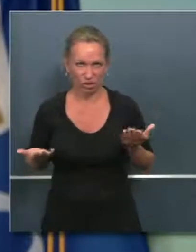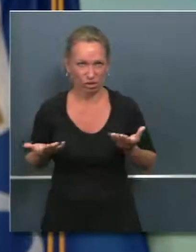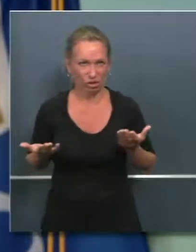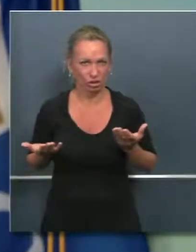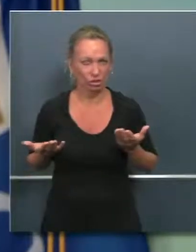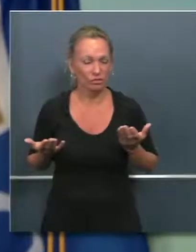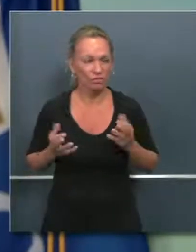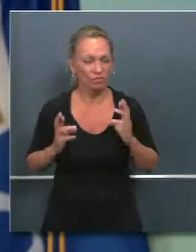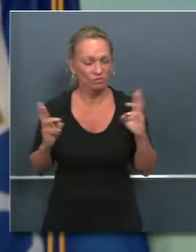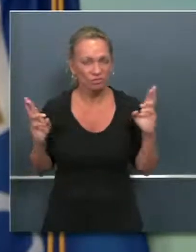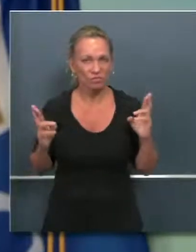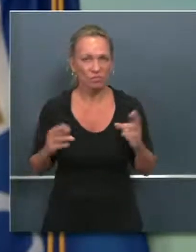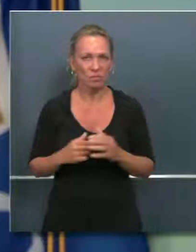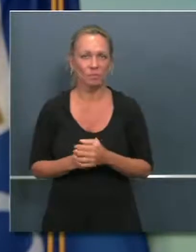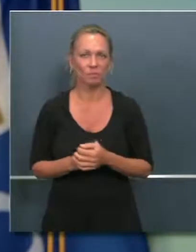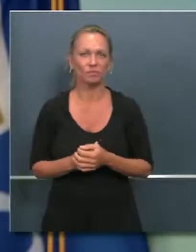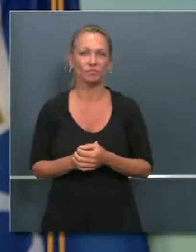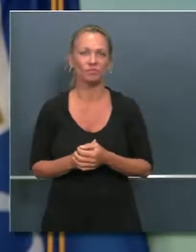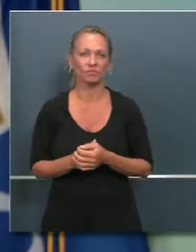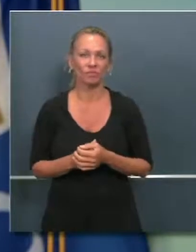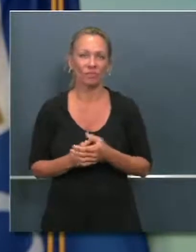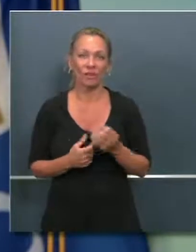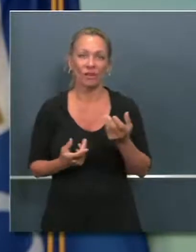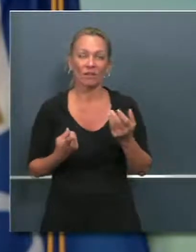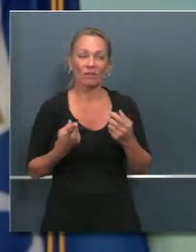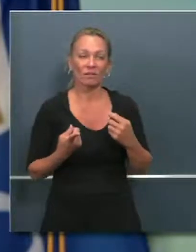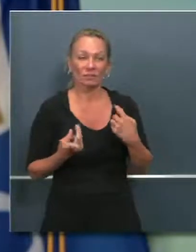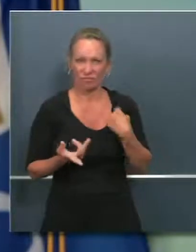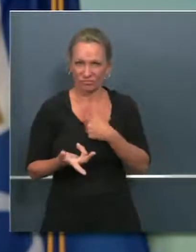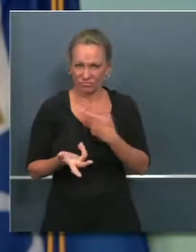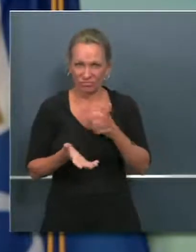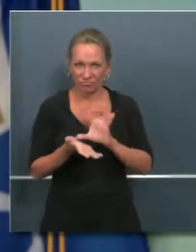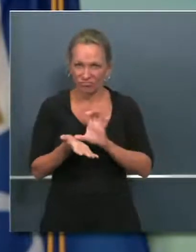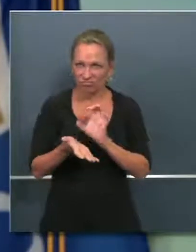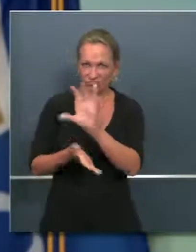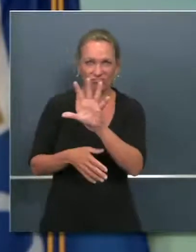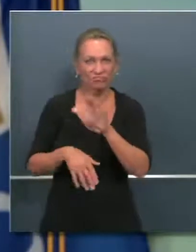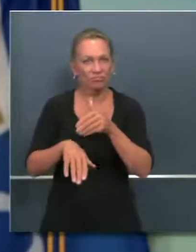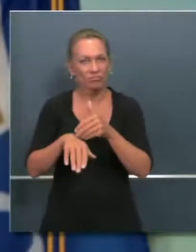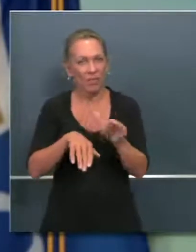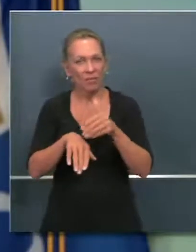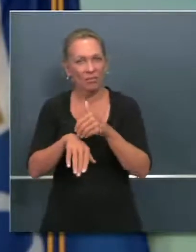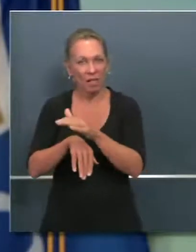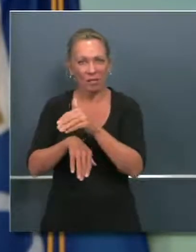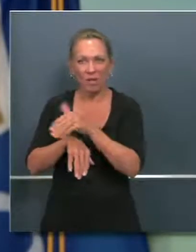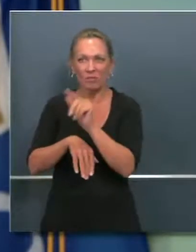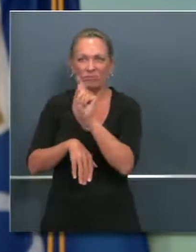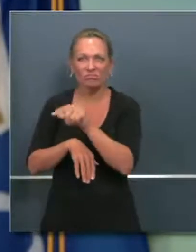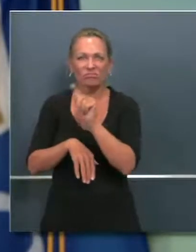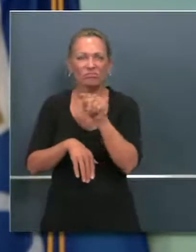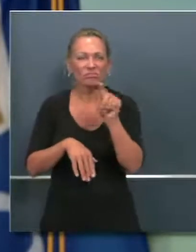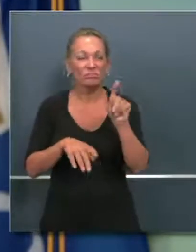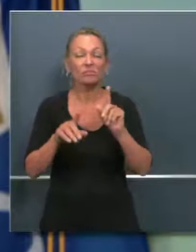in a few occasion we've sent 17 million of those masks to other state to help support their efforts